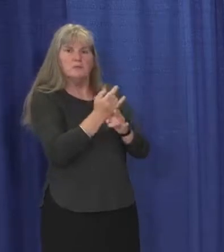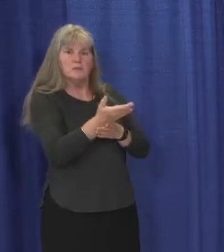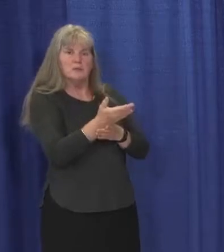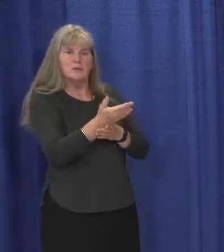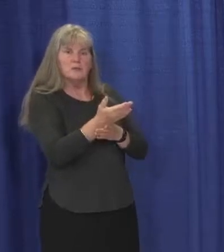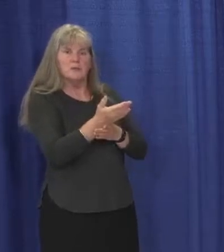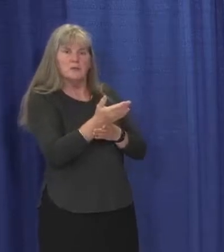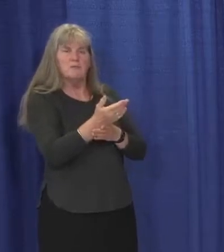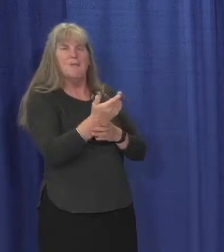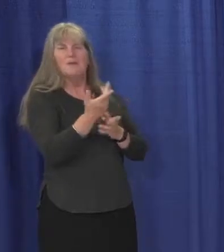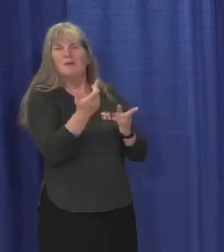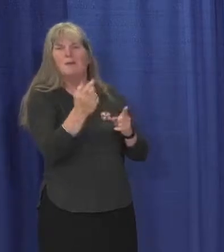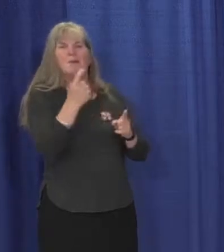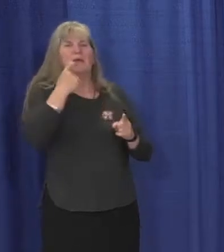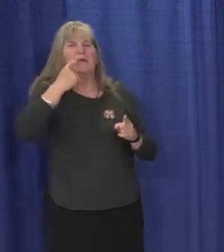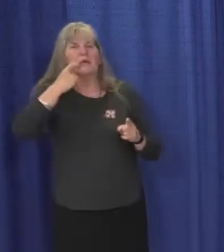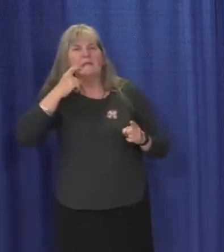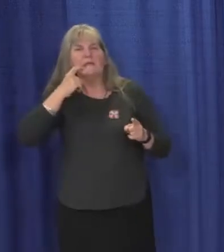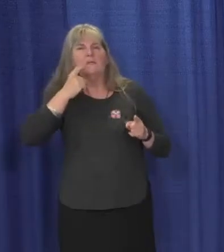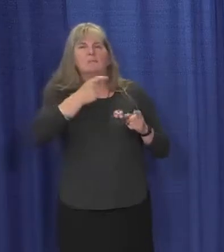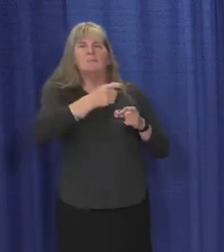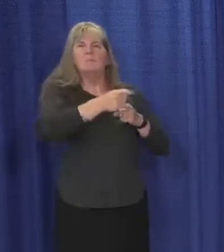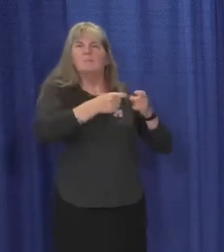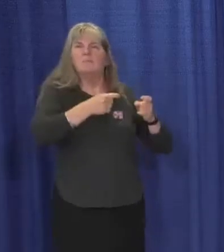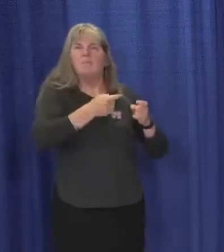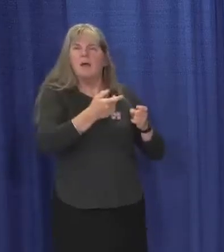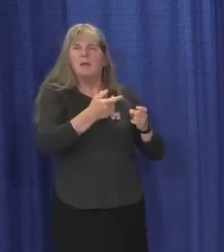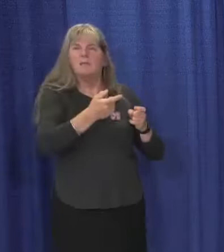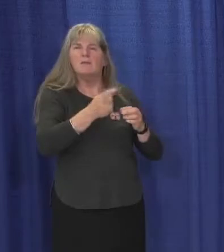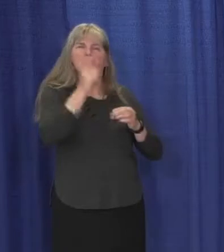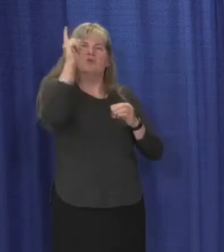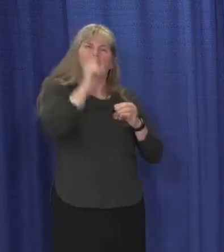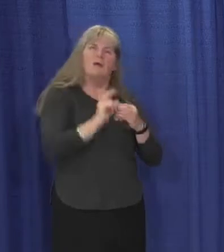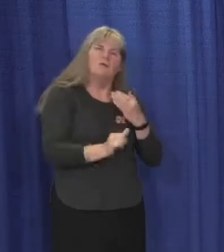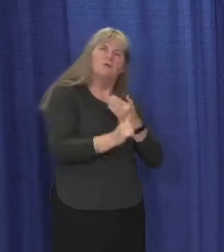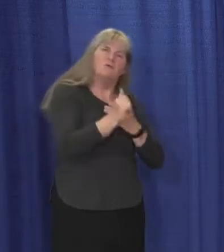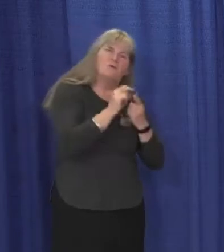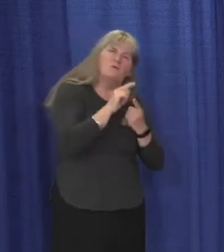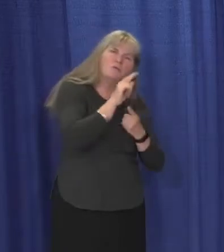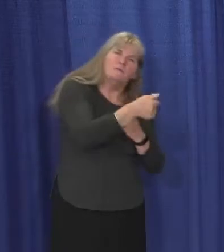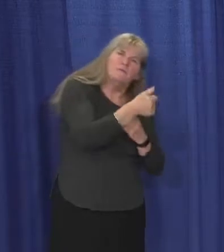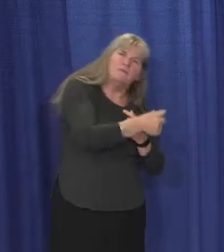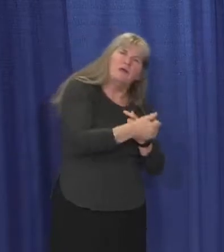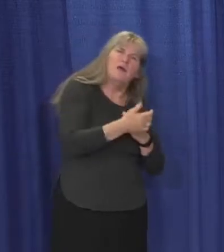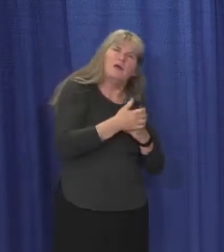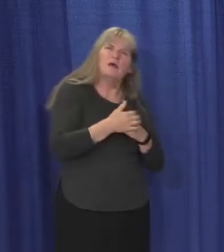And a lot of it is around addictions management whether it's a support or harm reduction